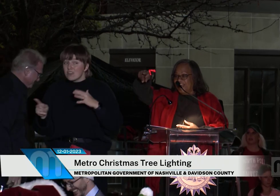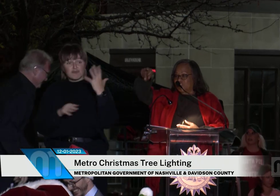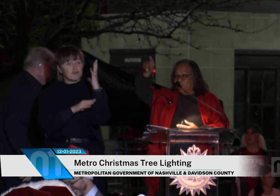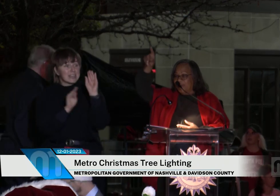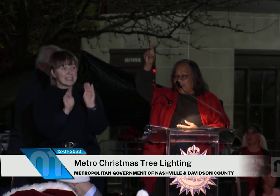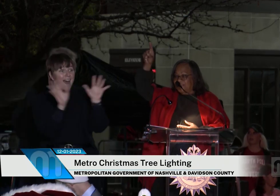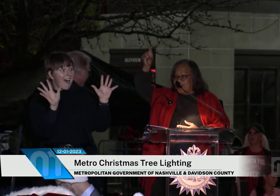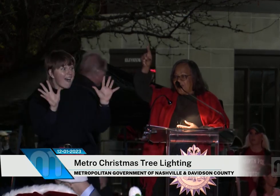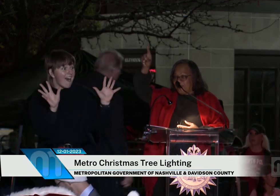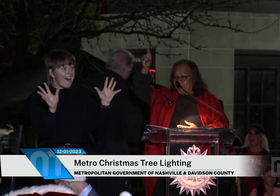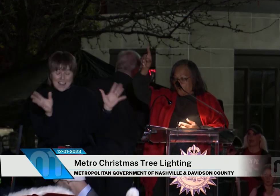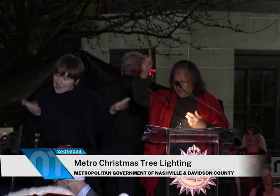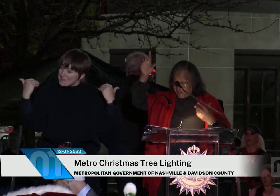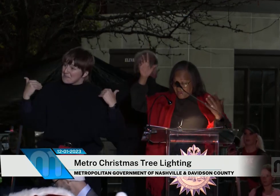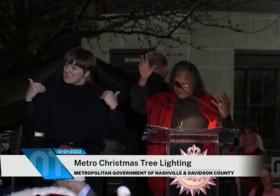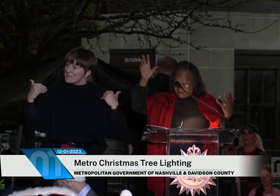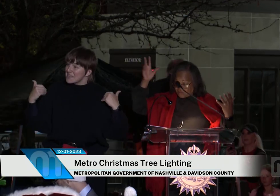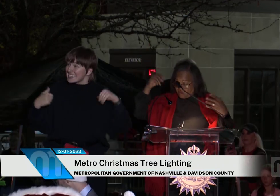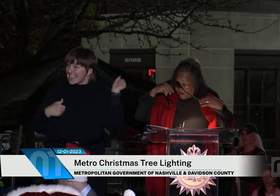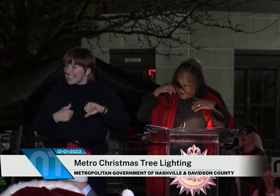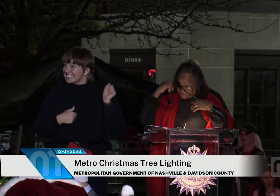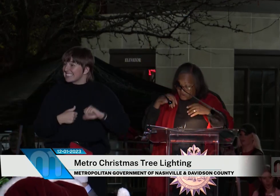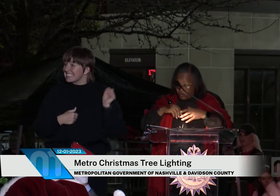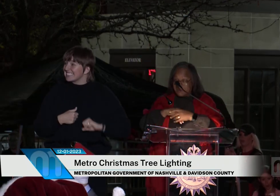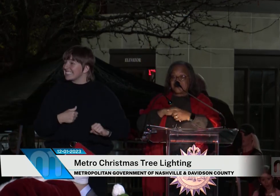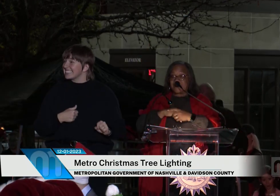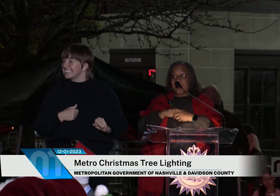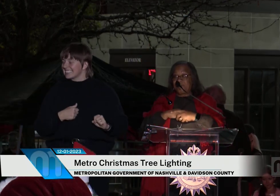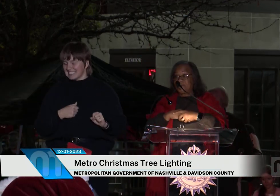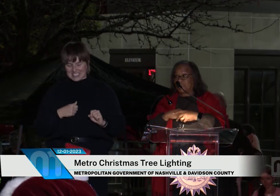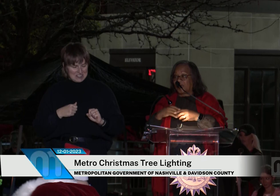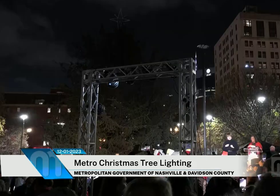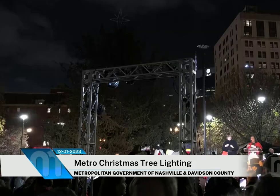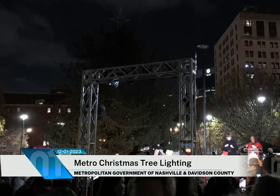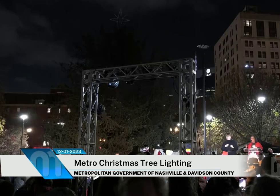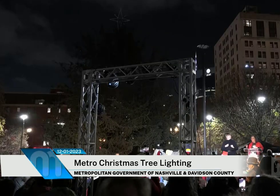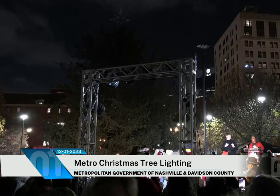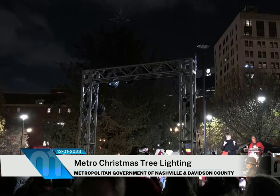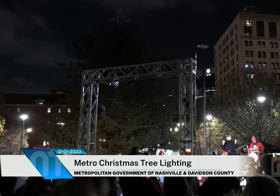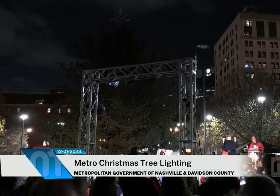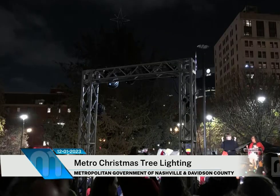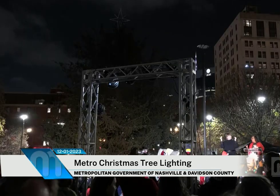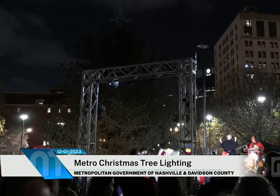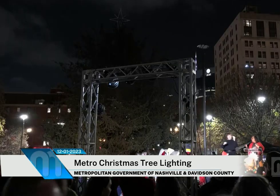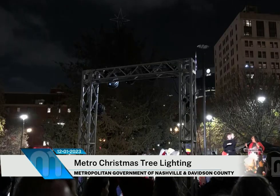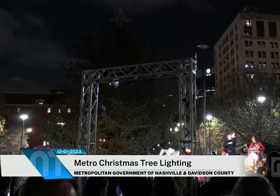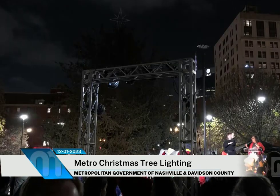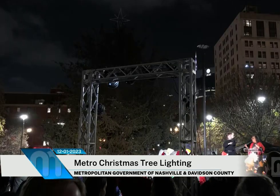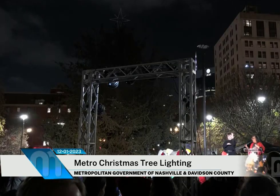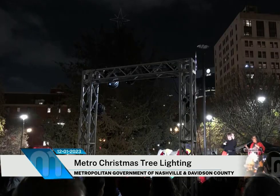IS? CAN ANYBODY GUESS WHAT TIME IT IS? IT'S TREE LIGHTING TIME.